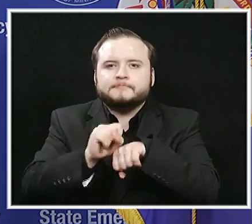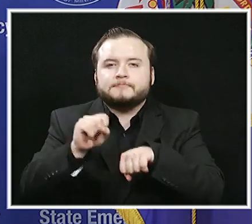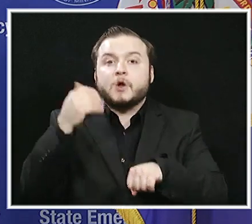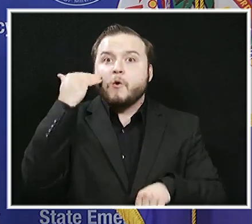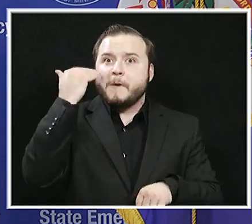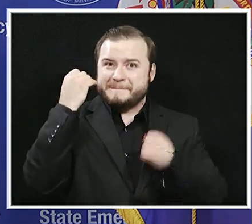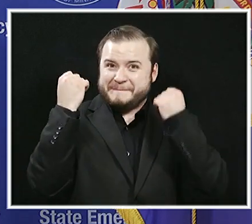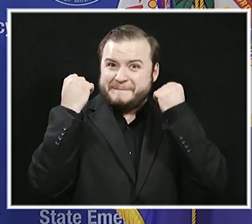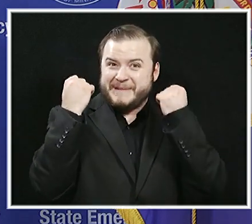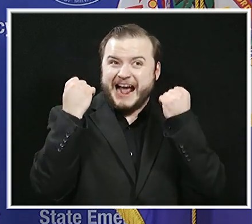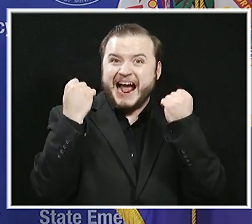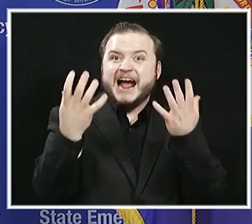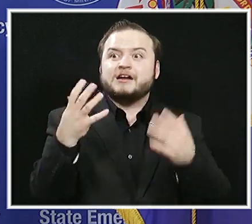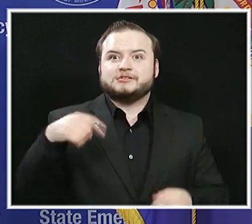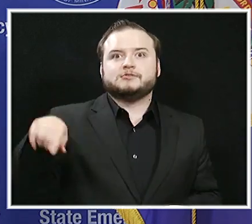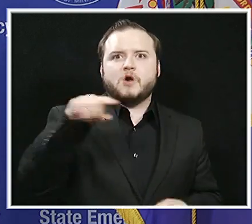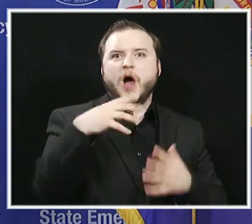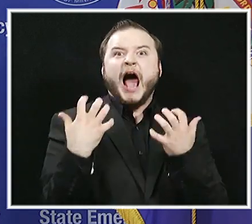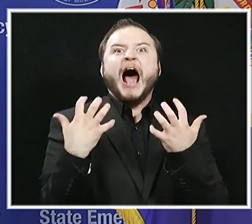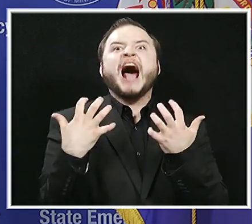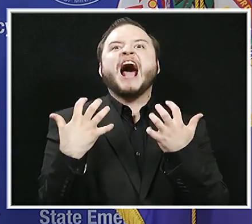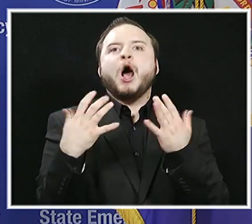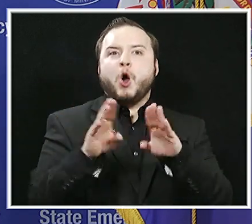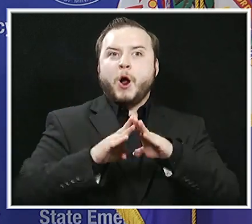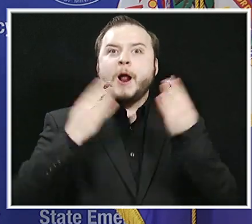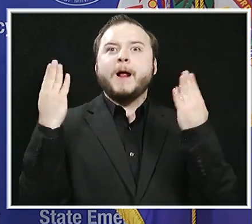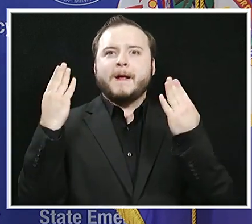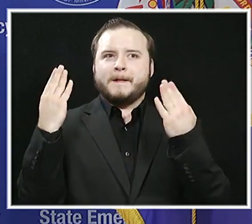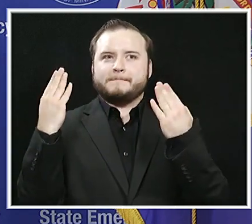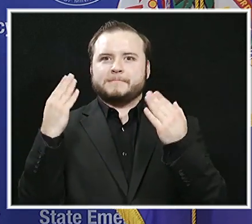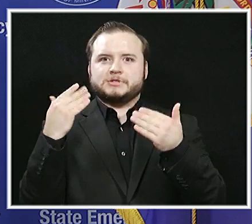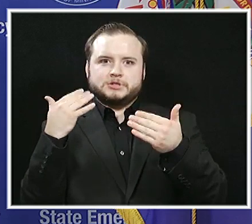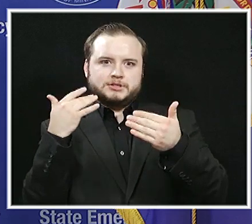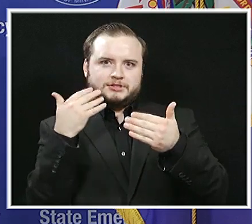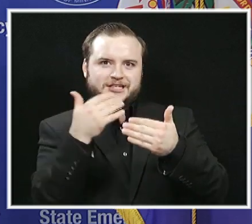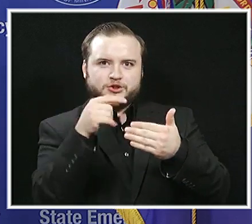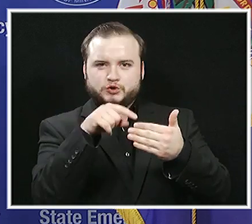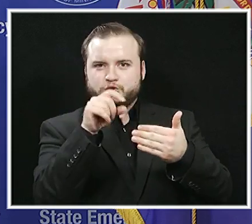intentional when he says we're opening toward opening of retall stores.